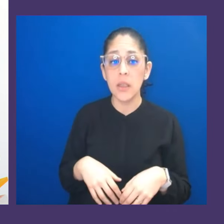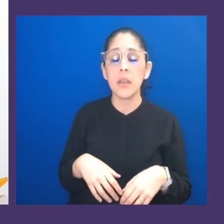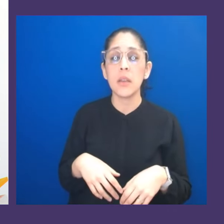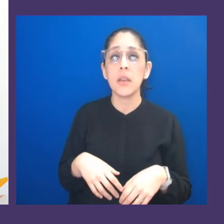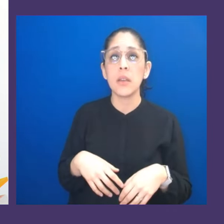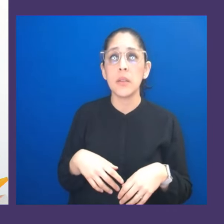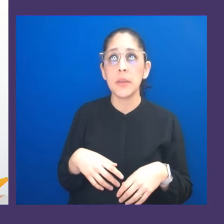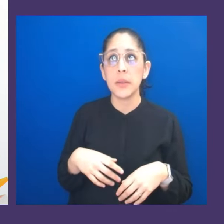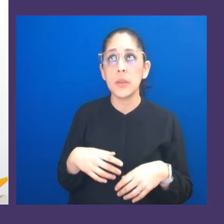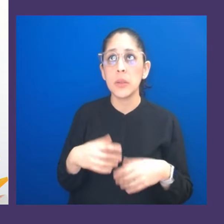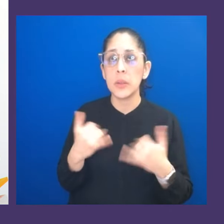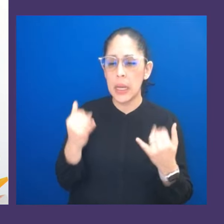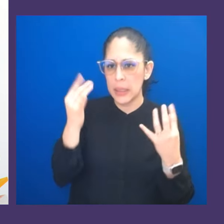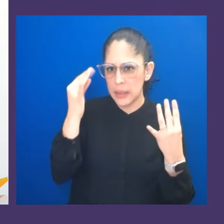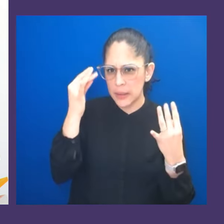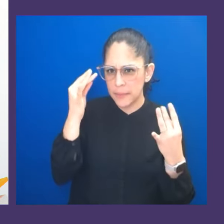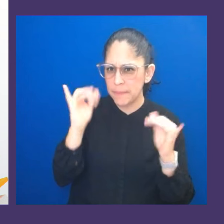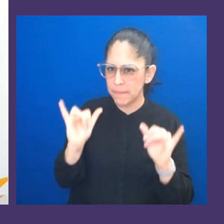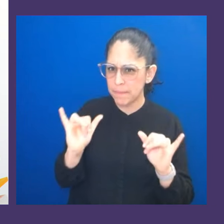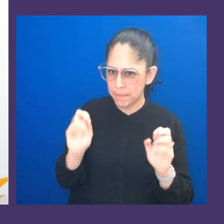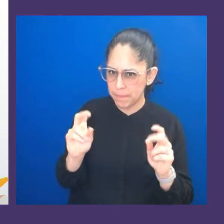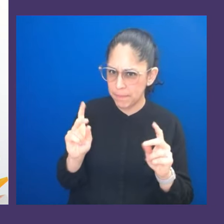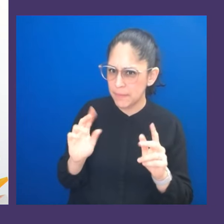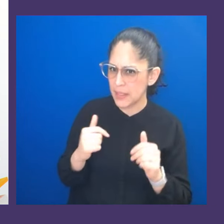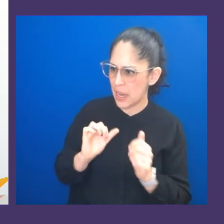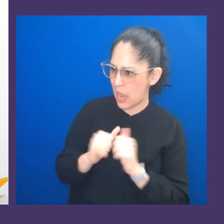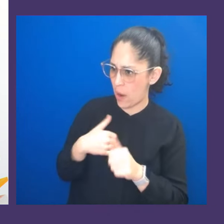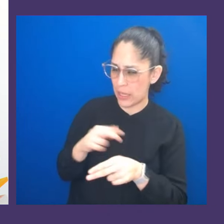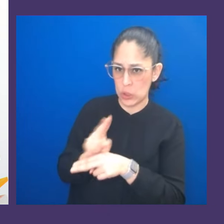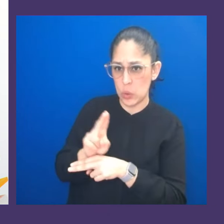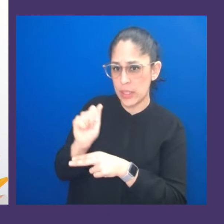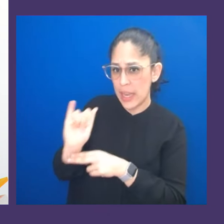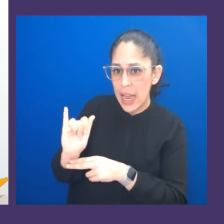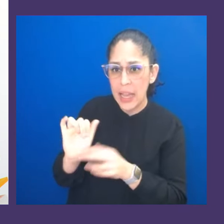well how can I use AI and the cool speech stuff I use to make,